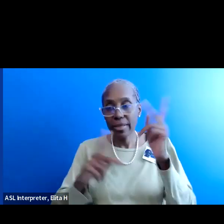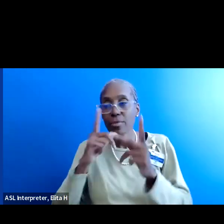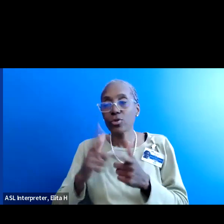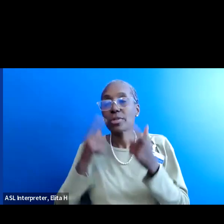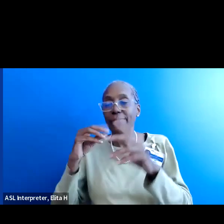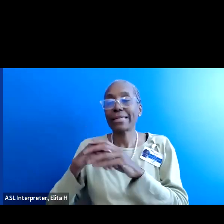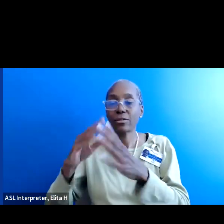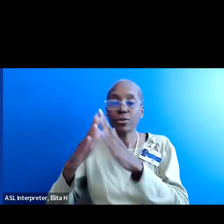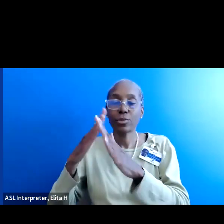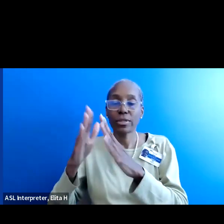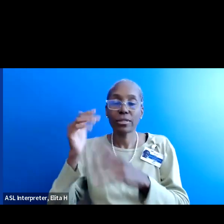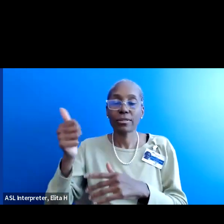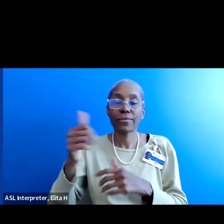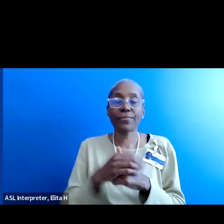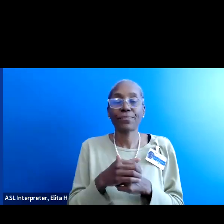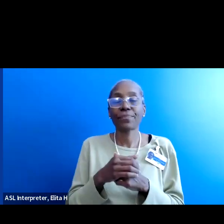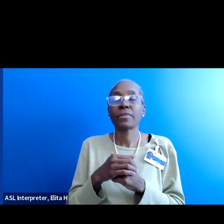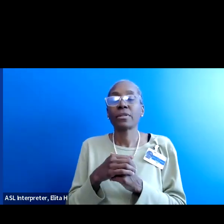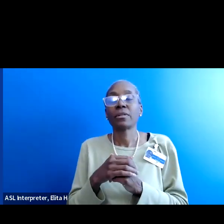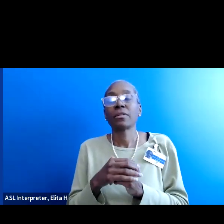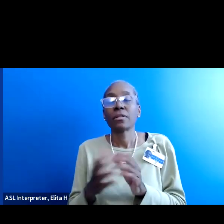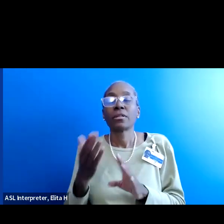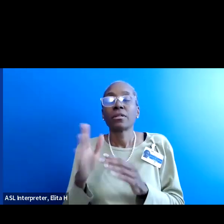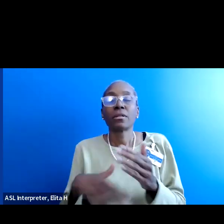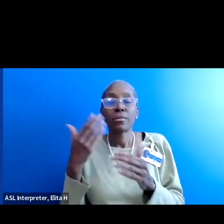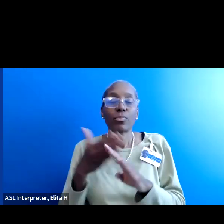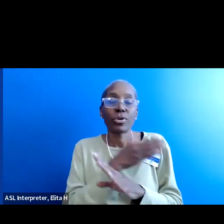And as I mentioned in the previous slide, in addition to addressing individual